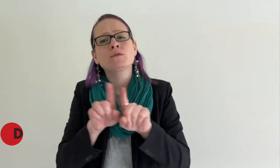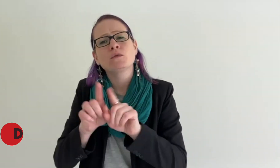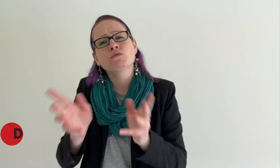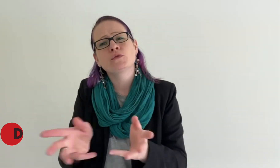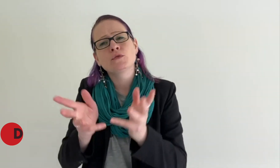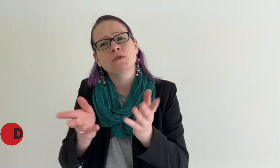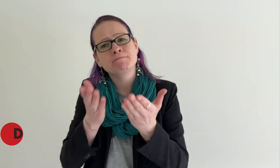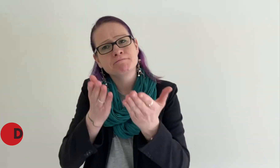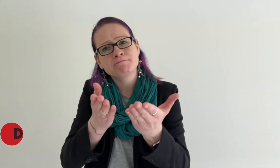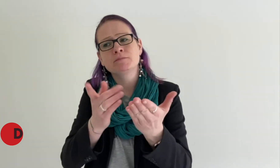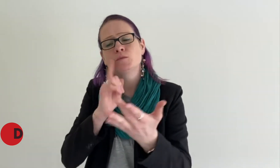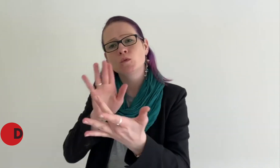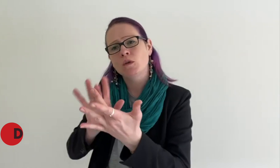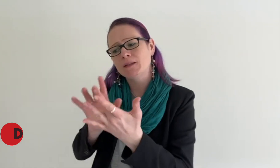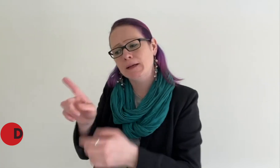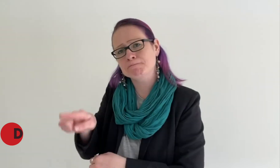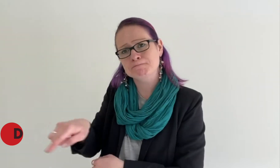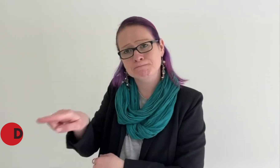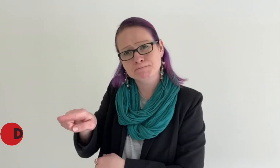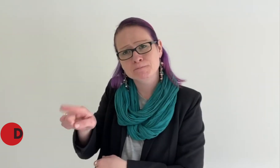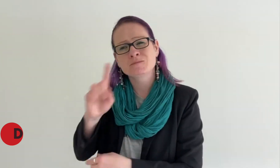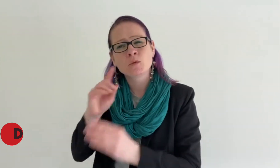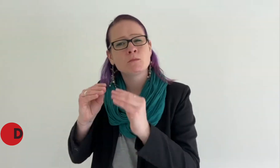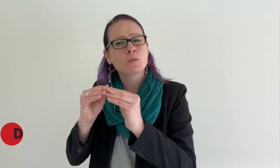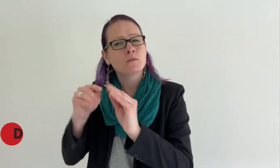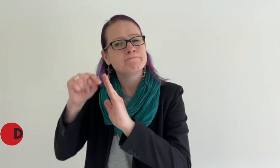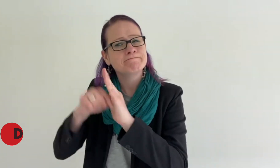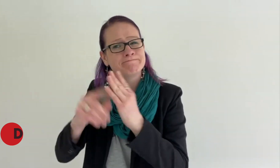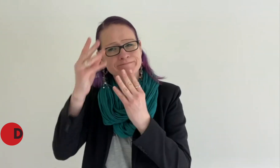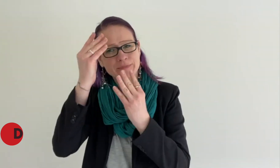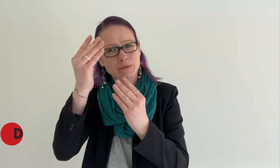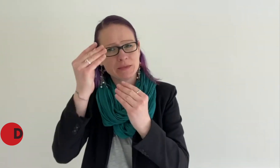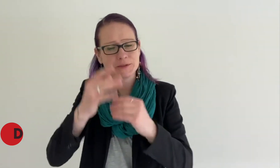encourage DeafDots to reach out to their staff and Board for more detailed information.